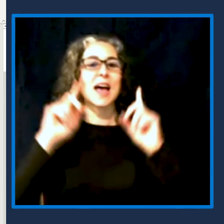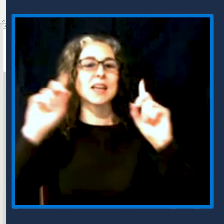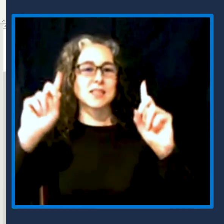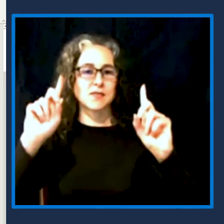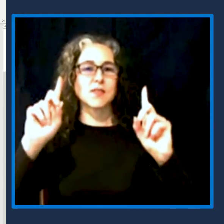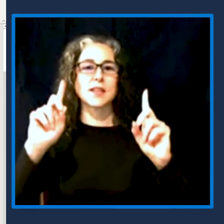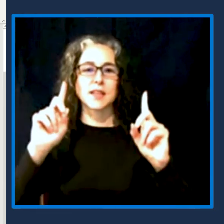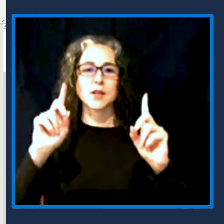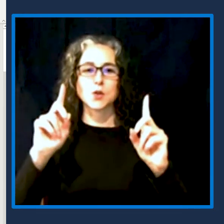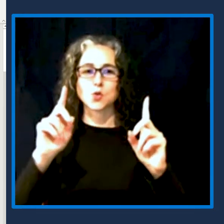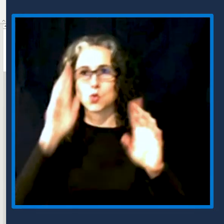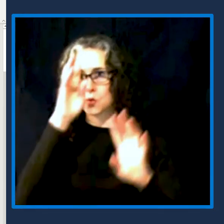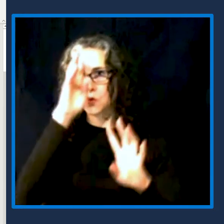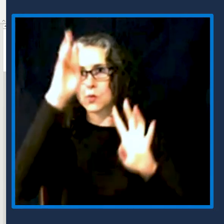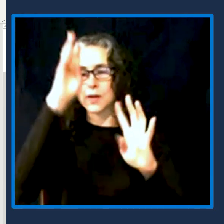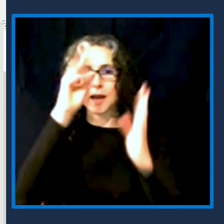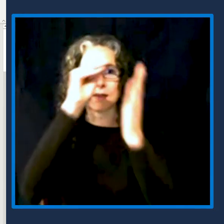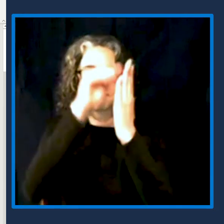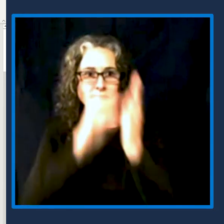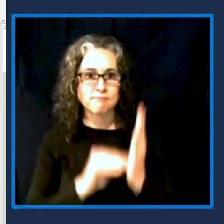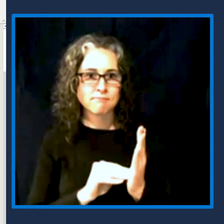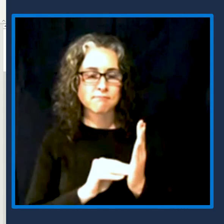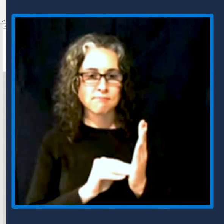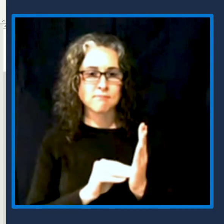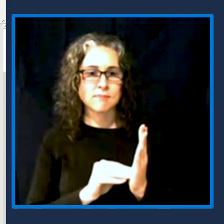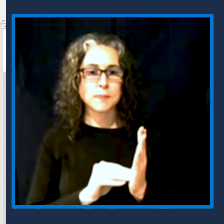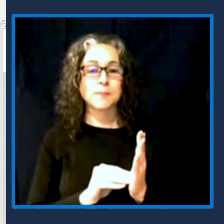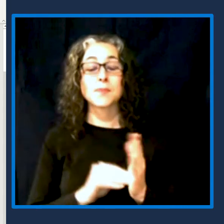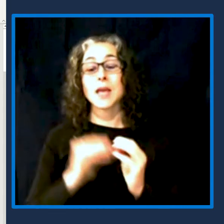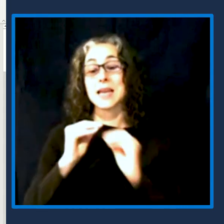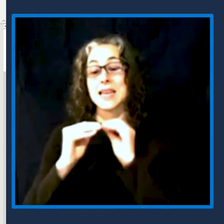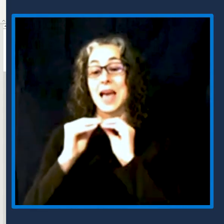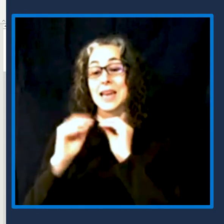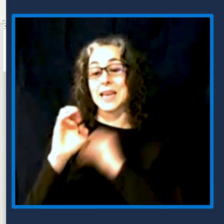create content and you'll notice that editor is working all along